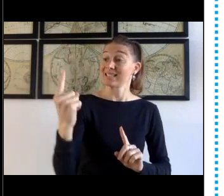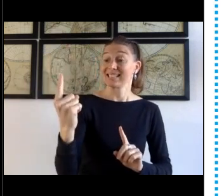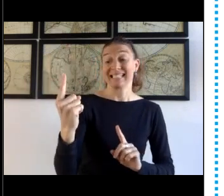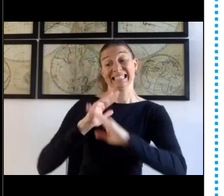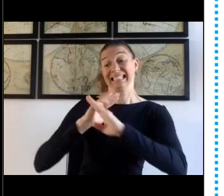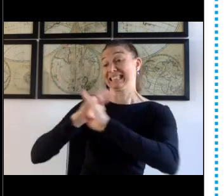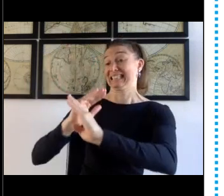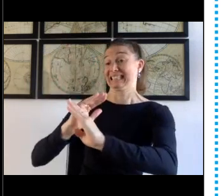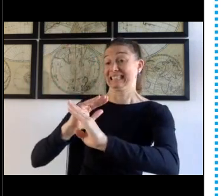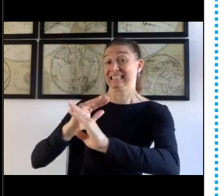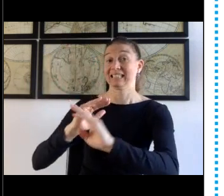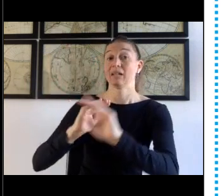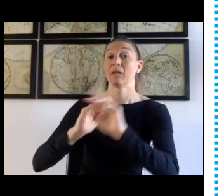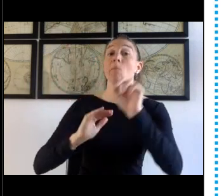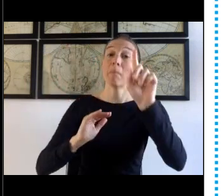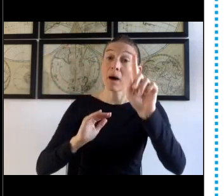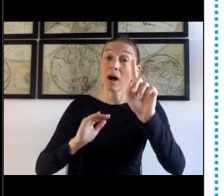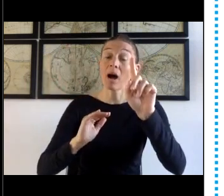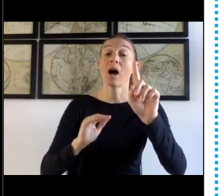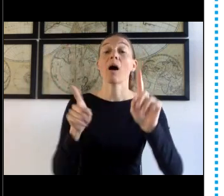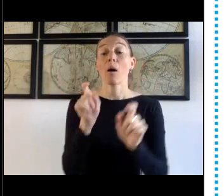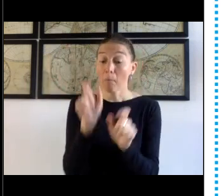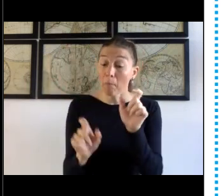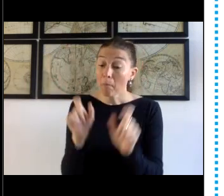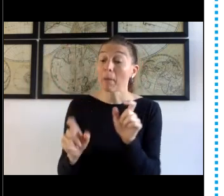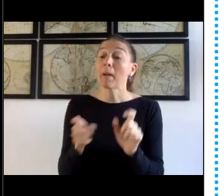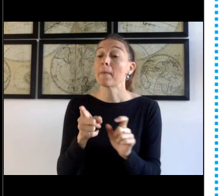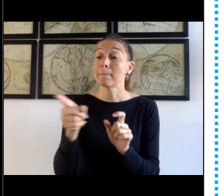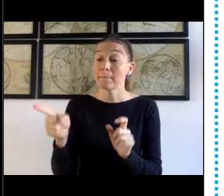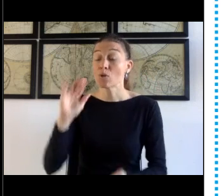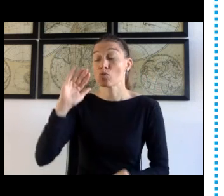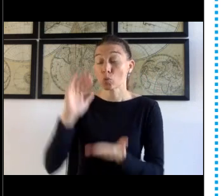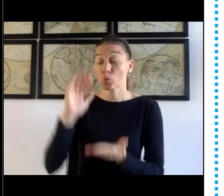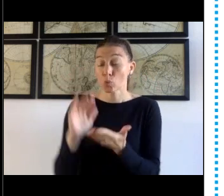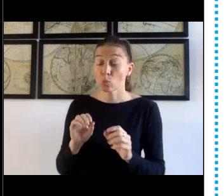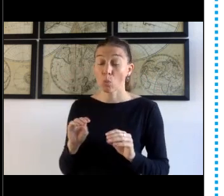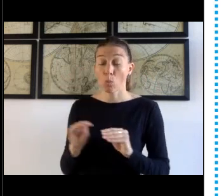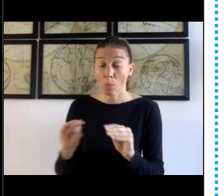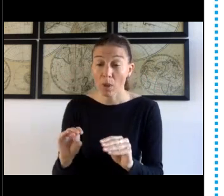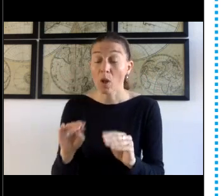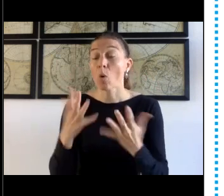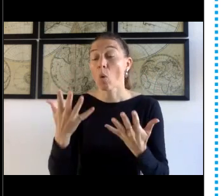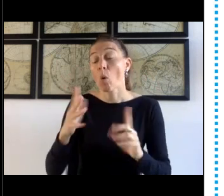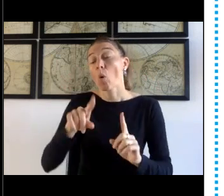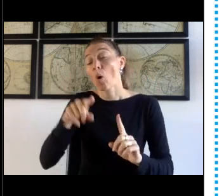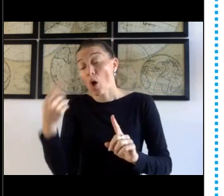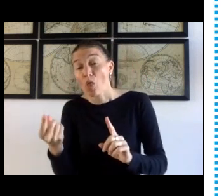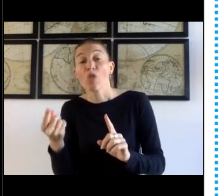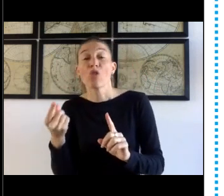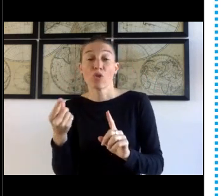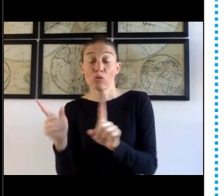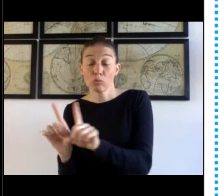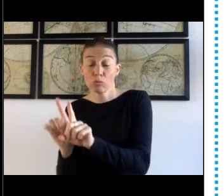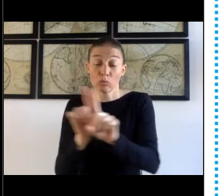priority for boarding to persons with reduced mobility and any other person that is accompanying them.